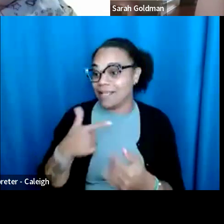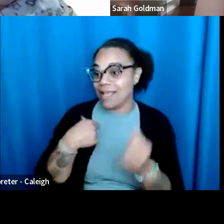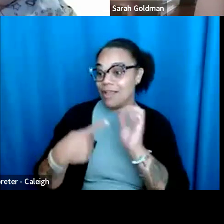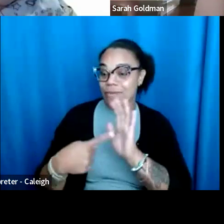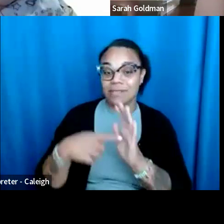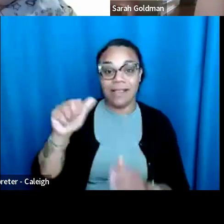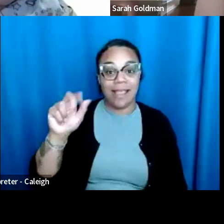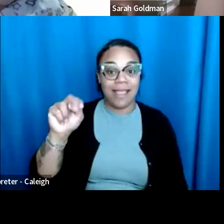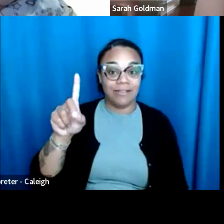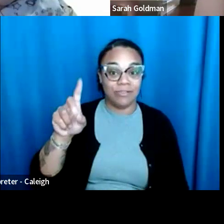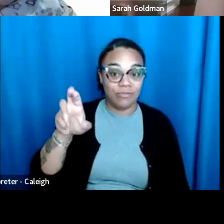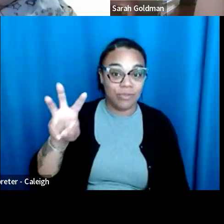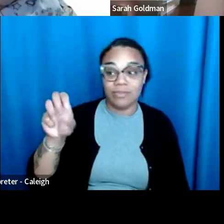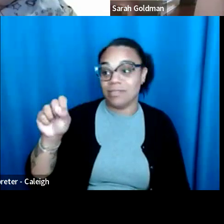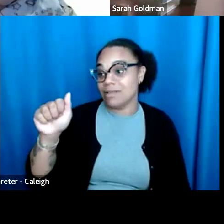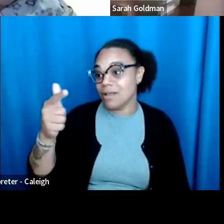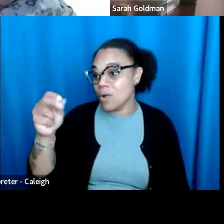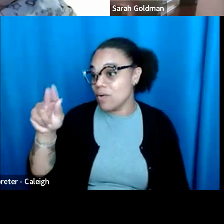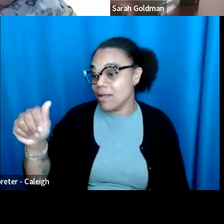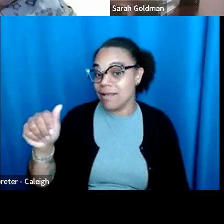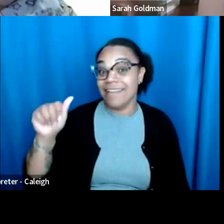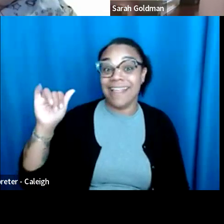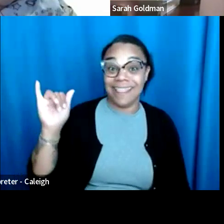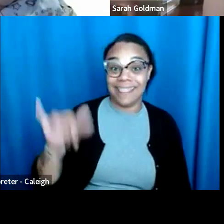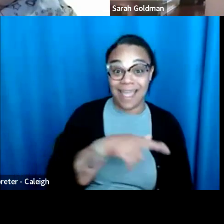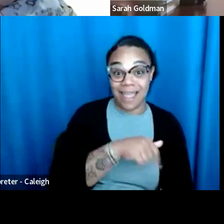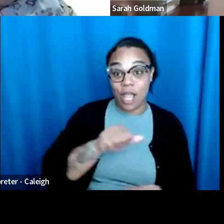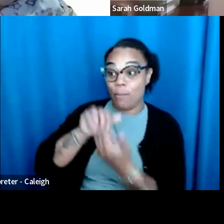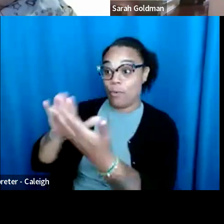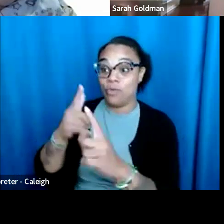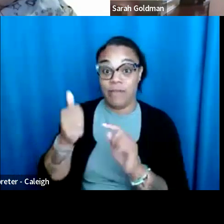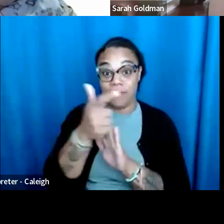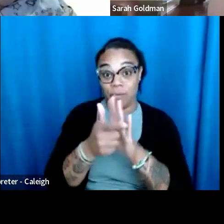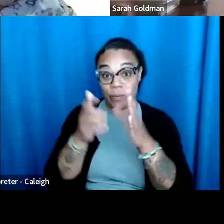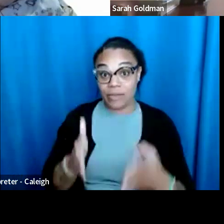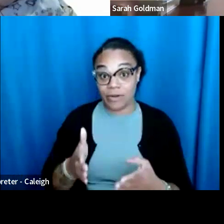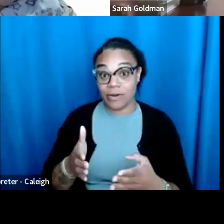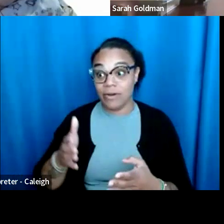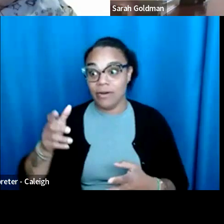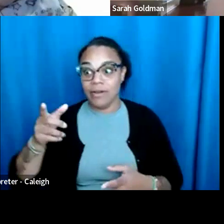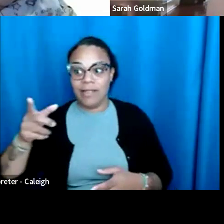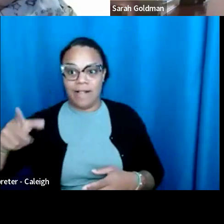All of a sudden that... They kind of stop in their tracks and realize,